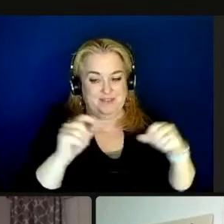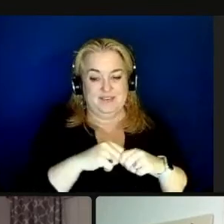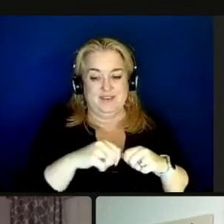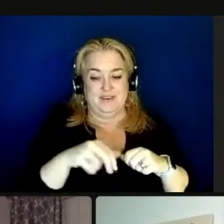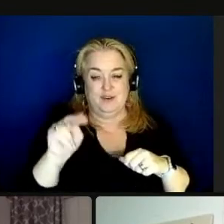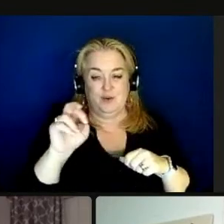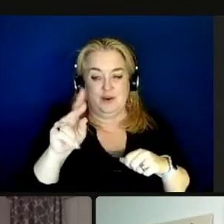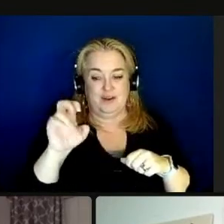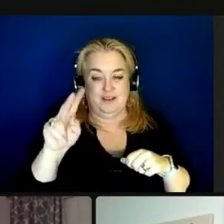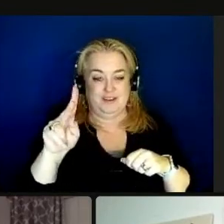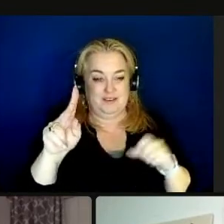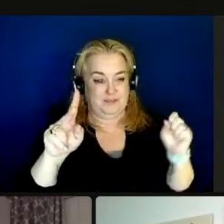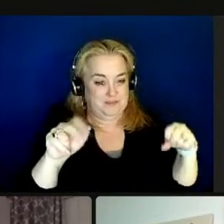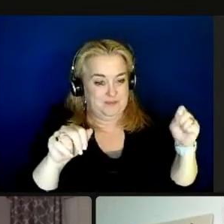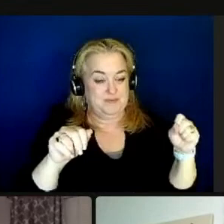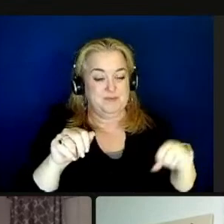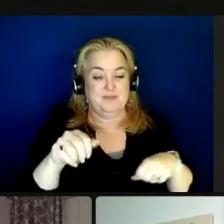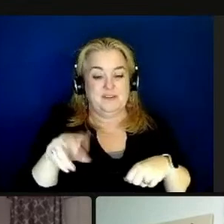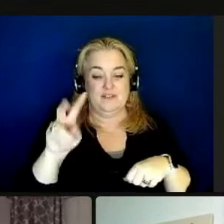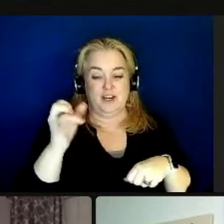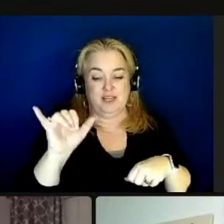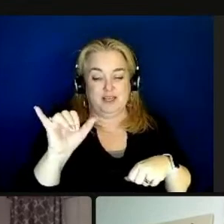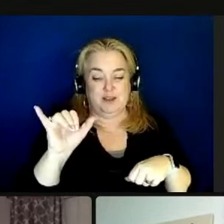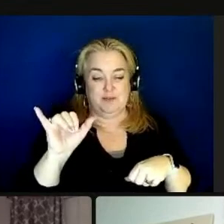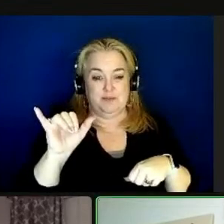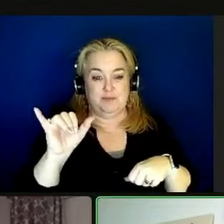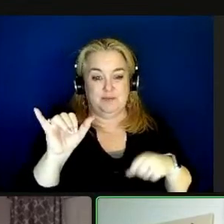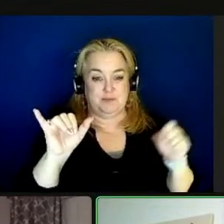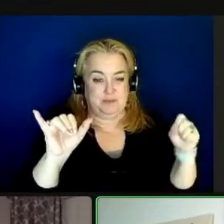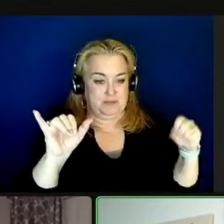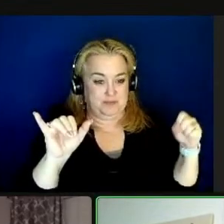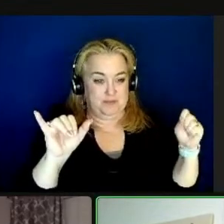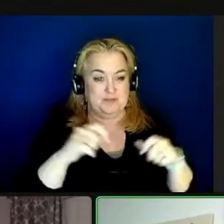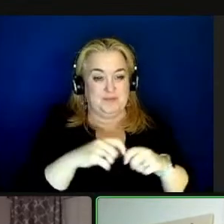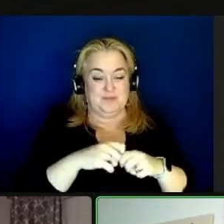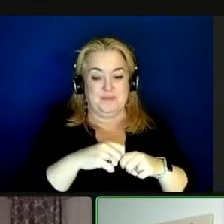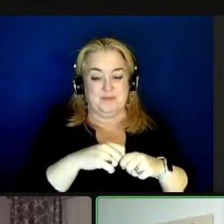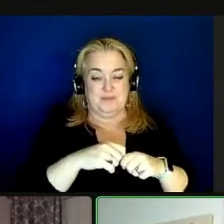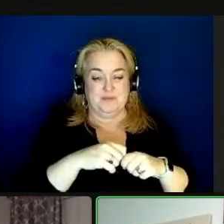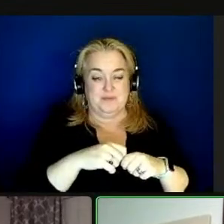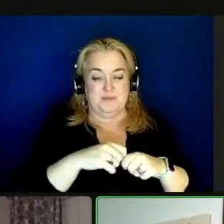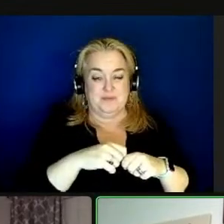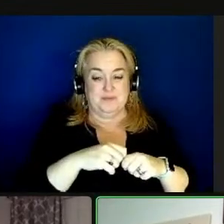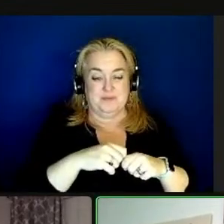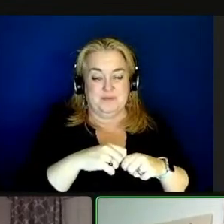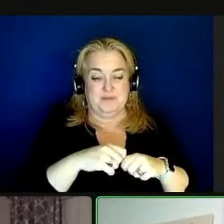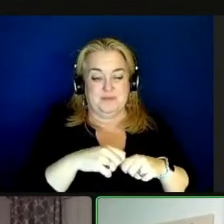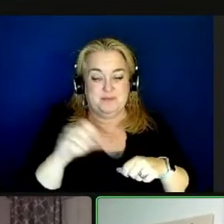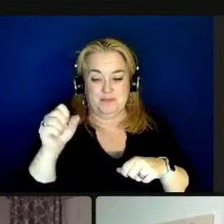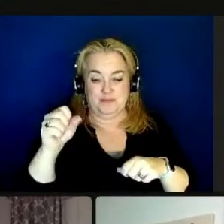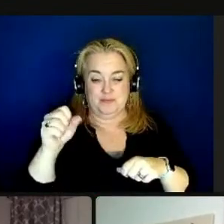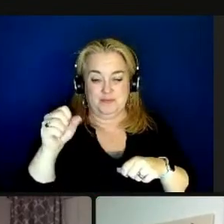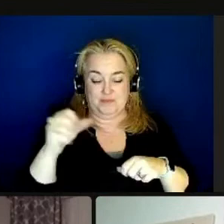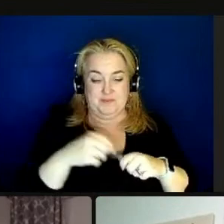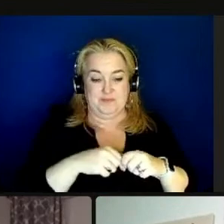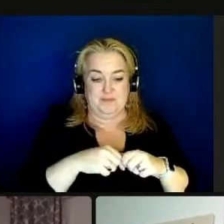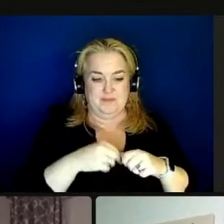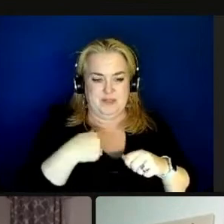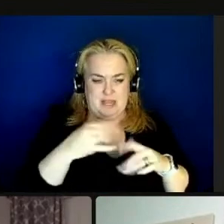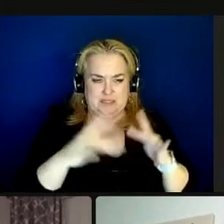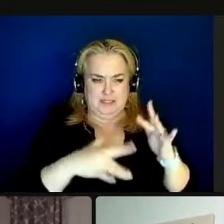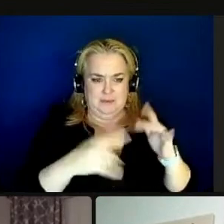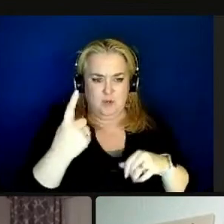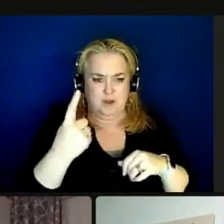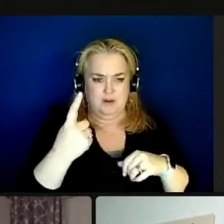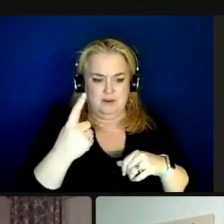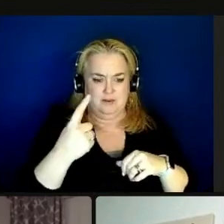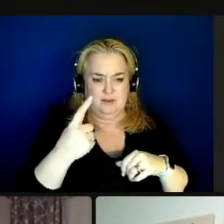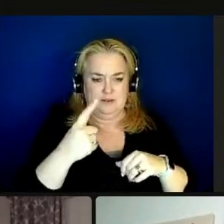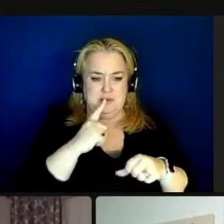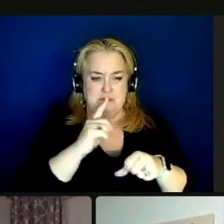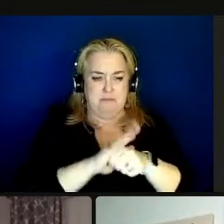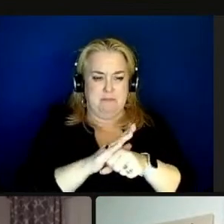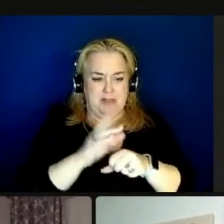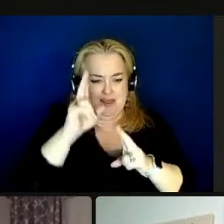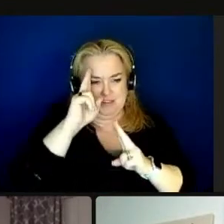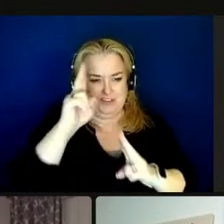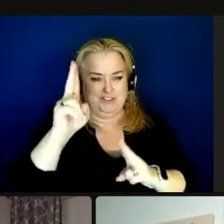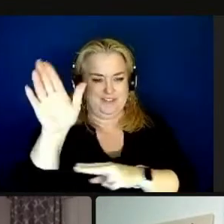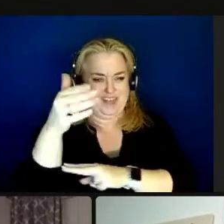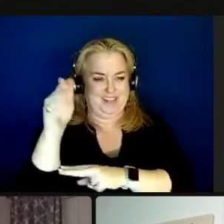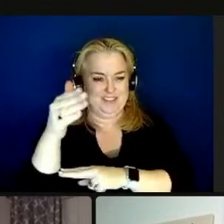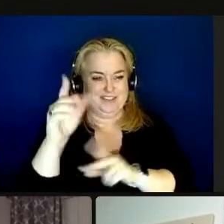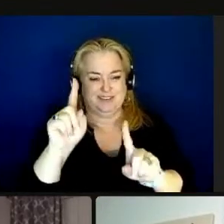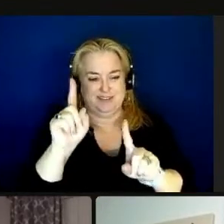I HAVE SOUGHT ADVICE COUNCILOR